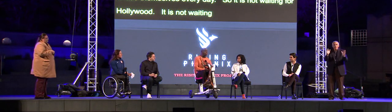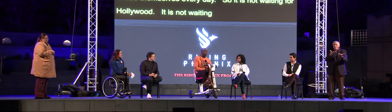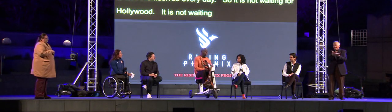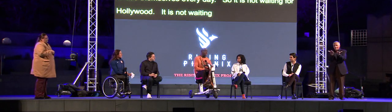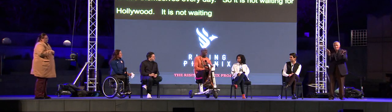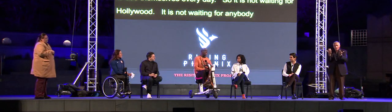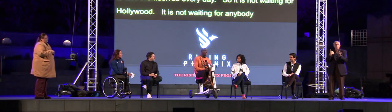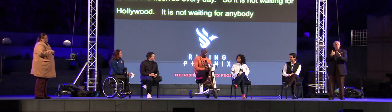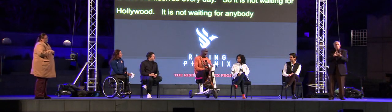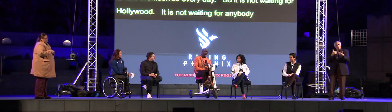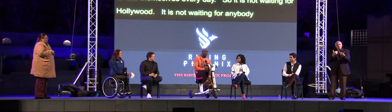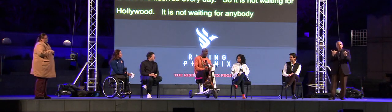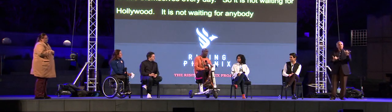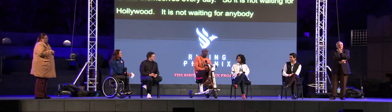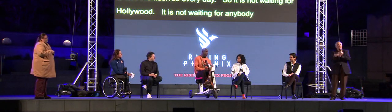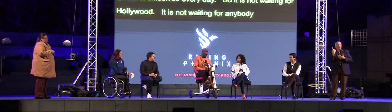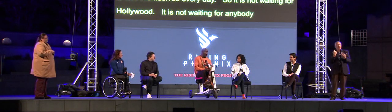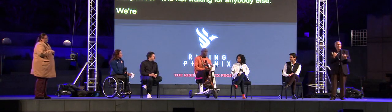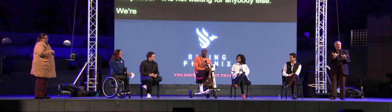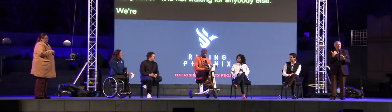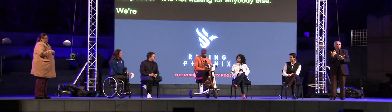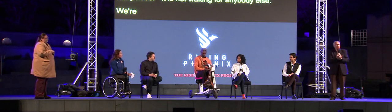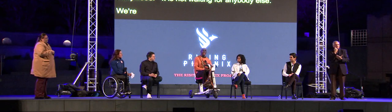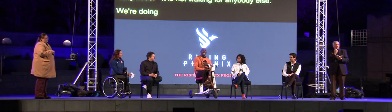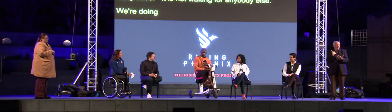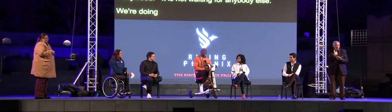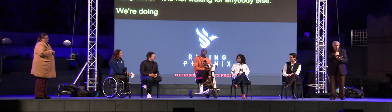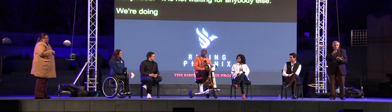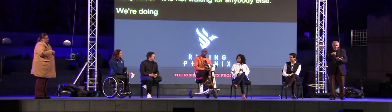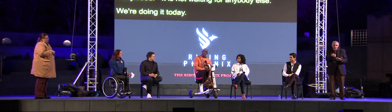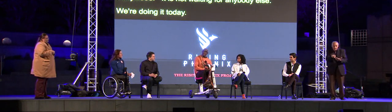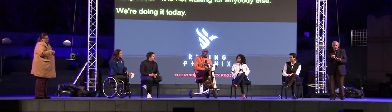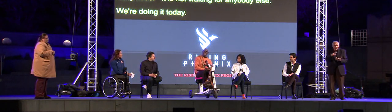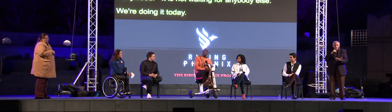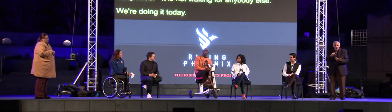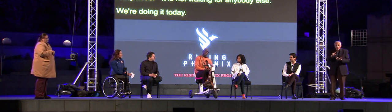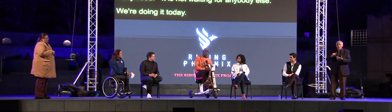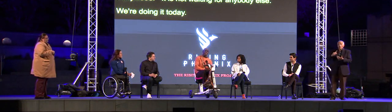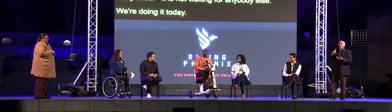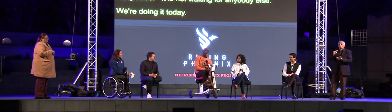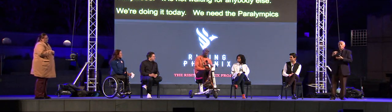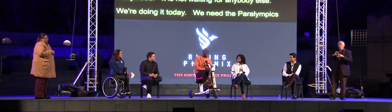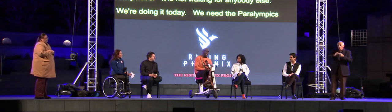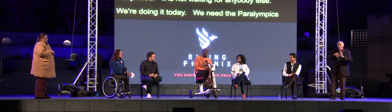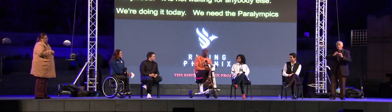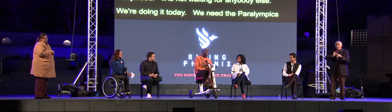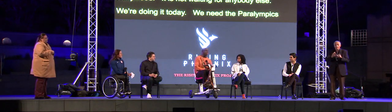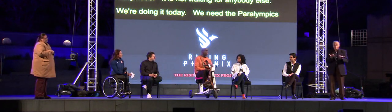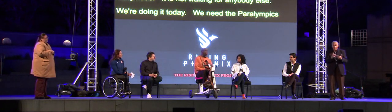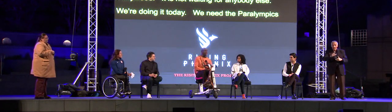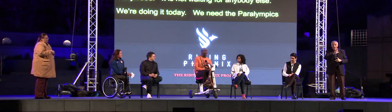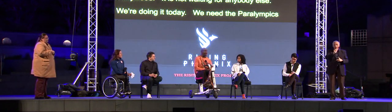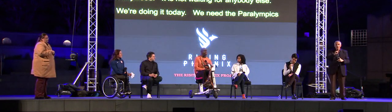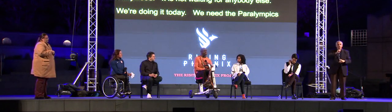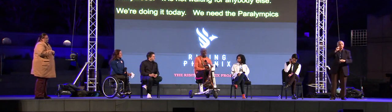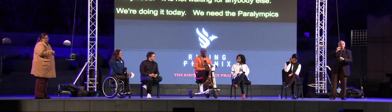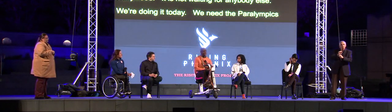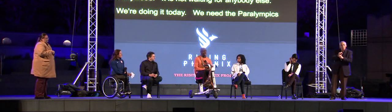We're doing it today, and we need the Paralympics the Olympics in LA to really invest